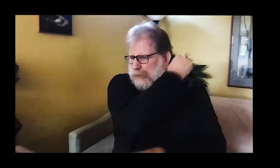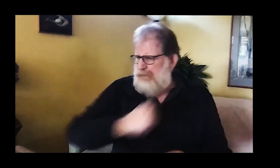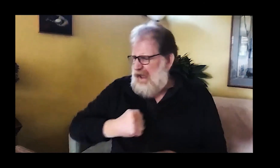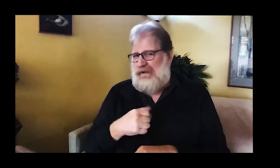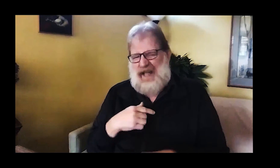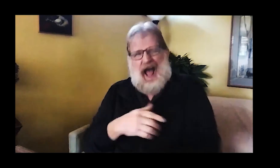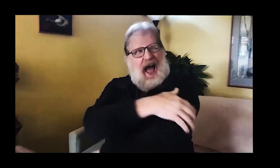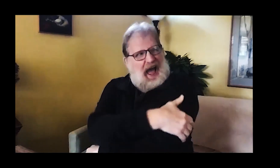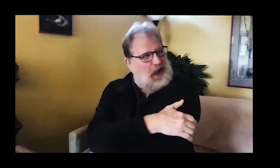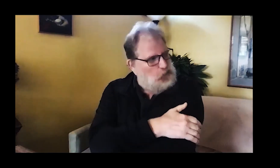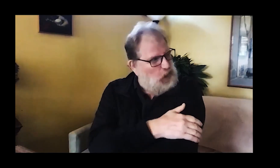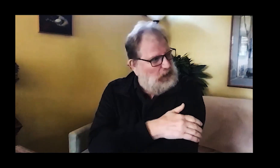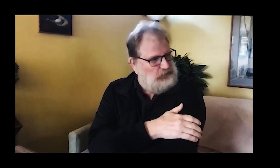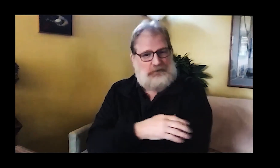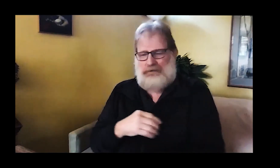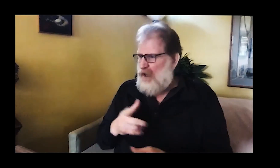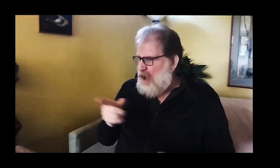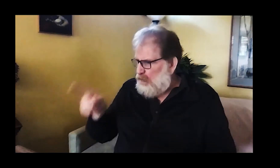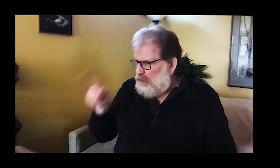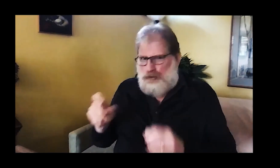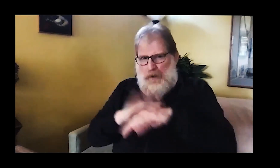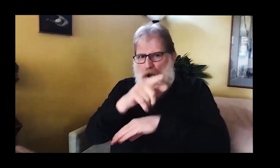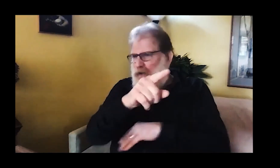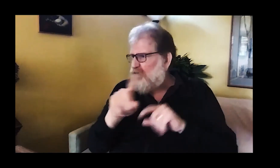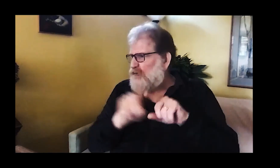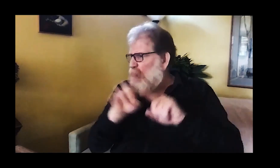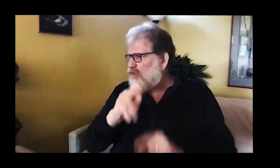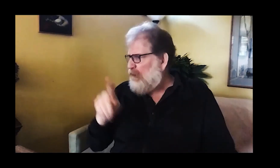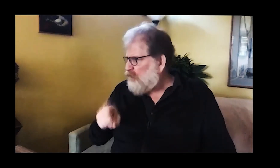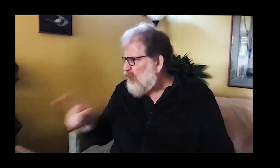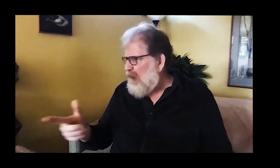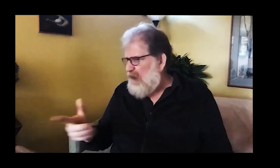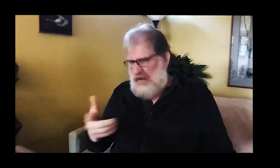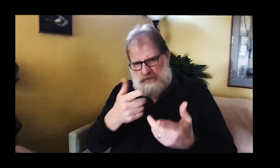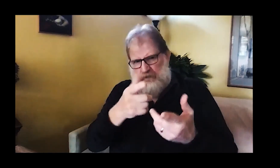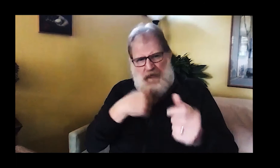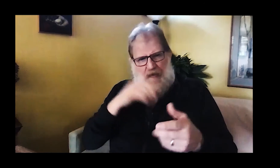the paper, Lori gave me a jab with her elbow, and I said what's going on? She said you know,